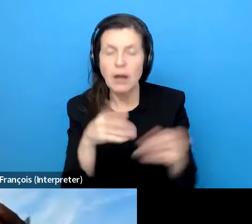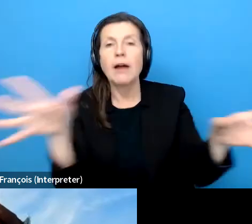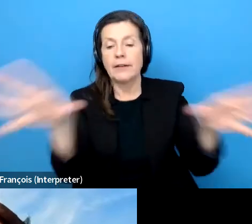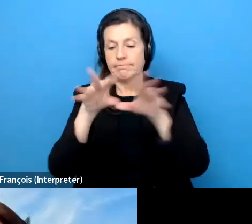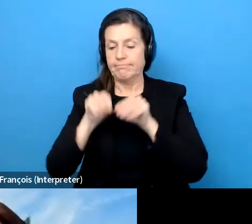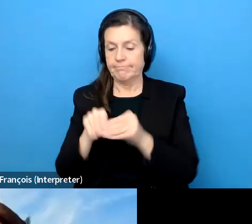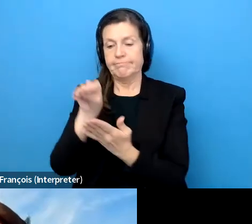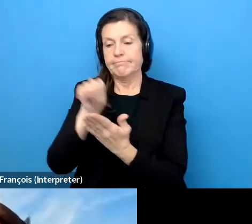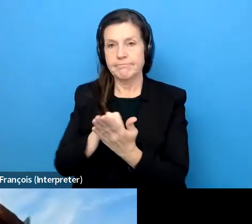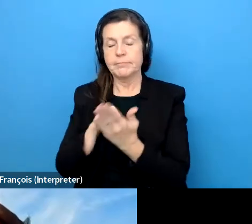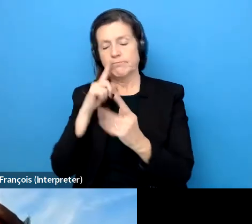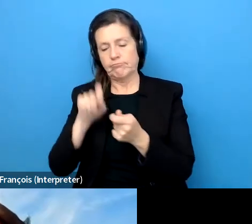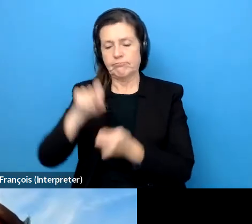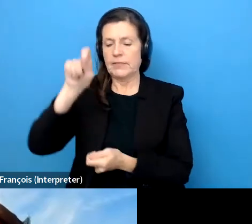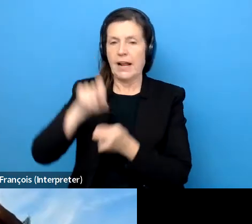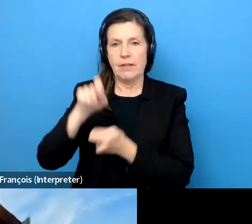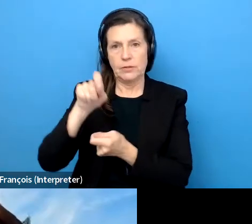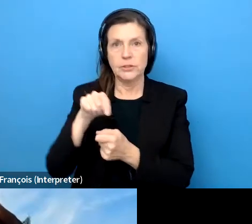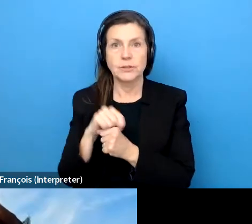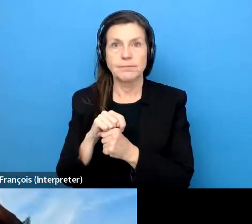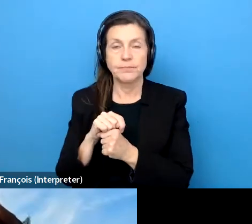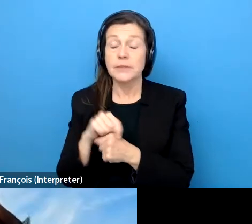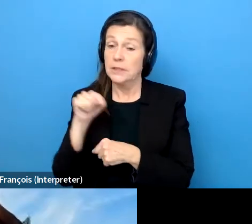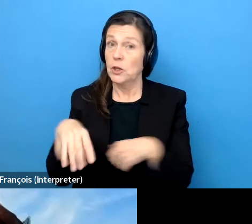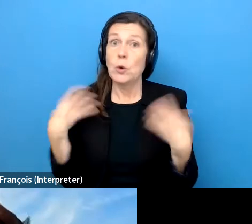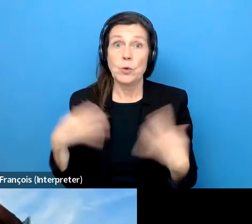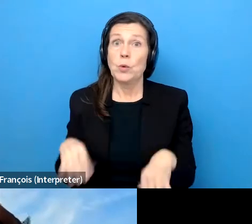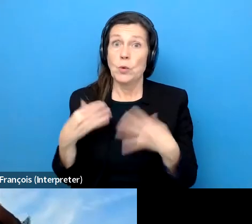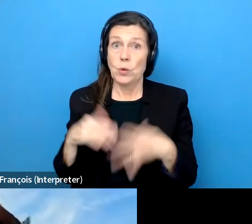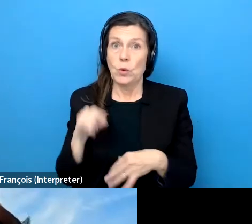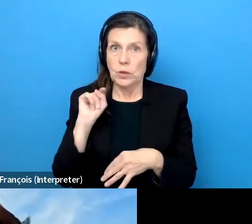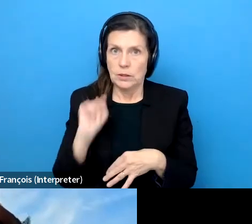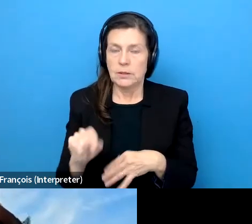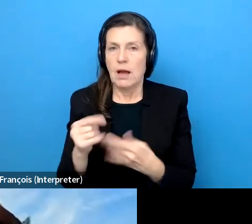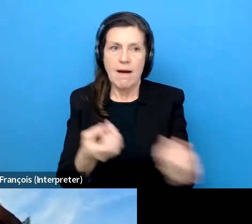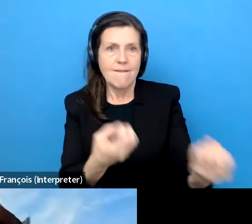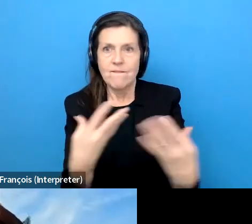This event was an important feedback for this evaluation.